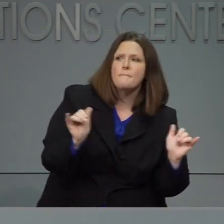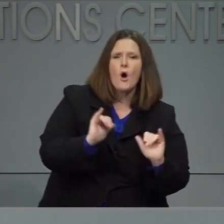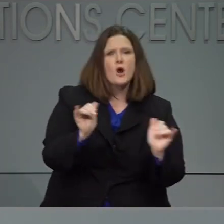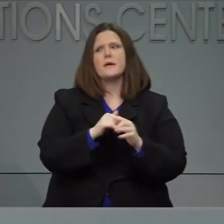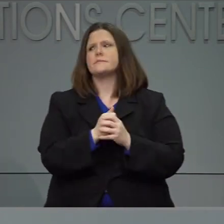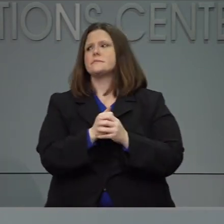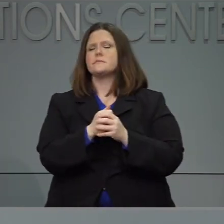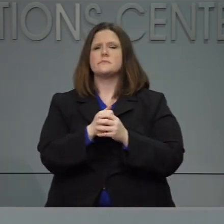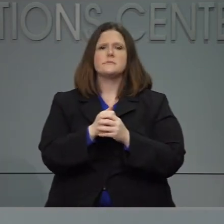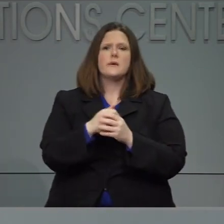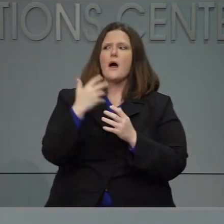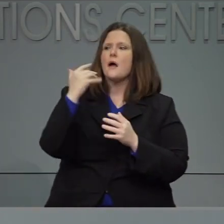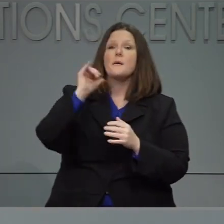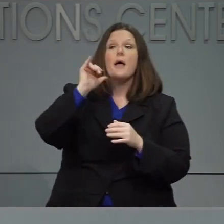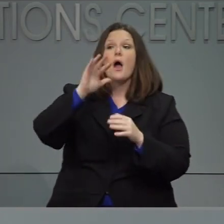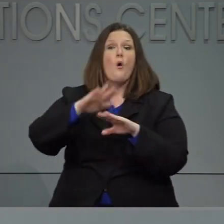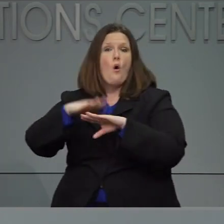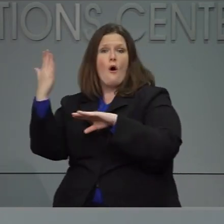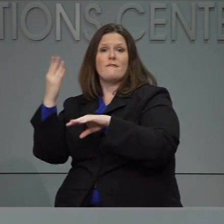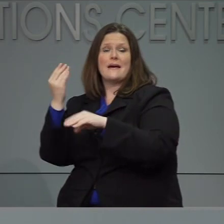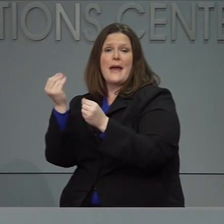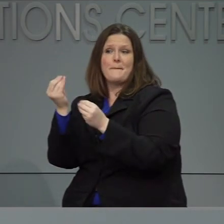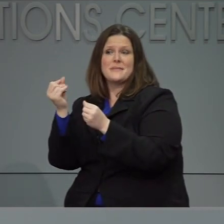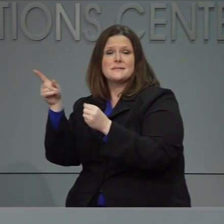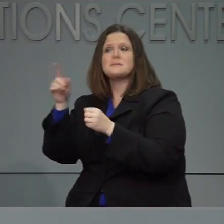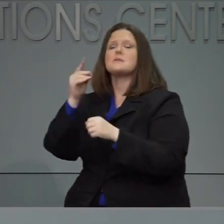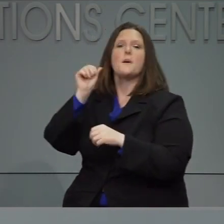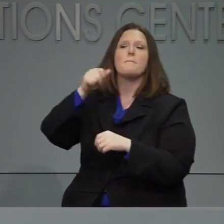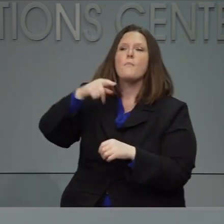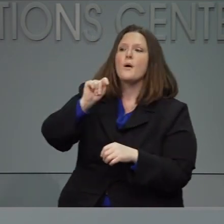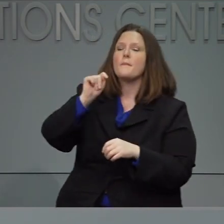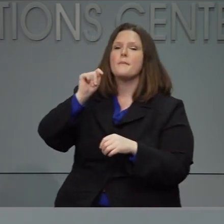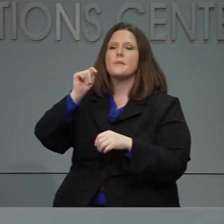CAMPUS AS WELL AS HOUSING THAT IS OFF CAMPUS AS WELL SIR